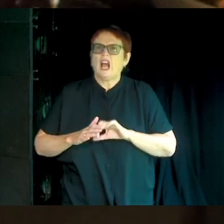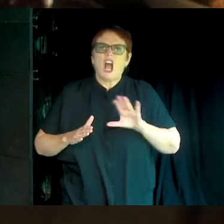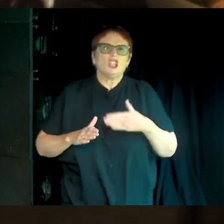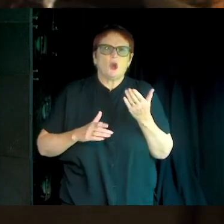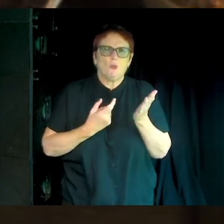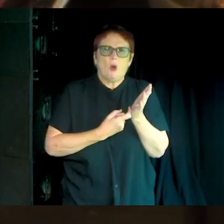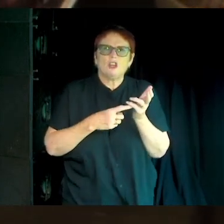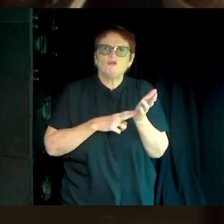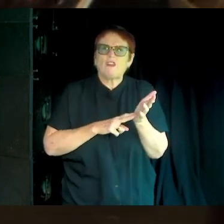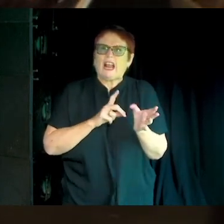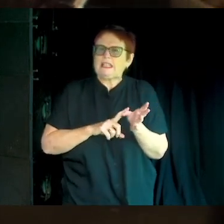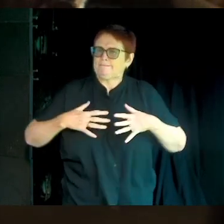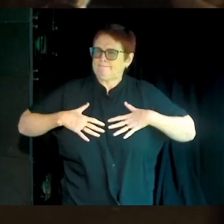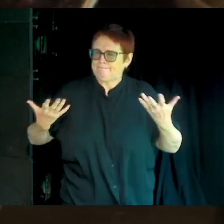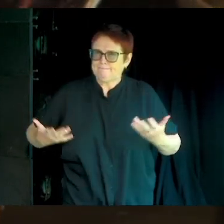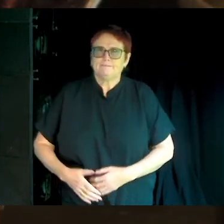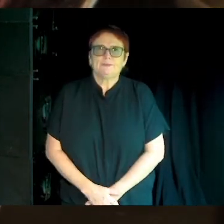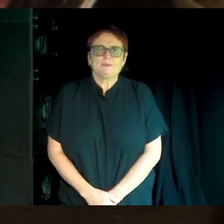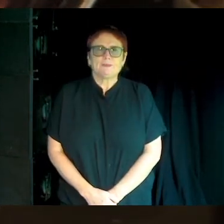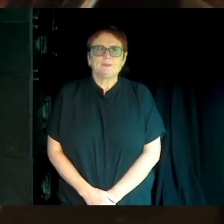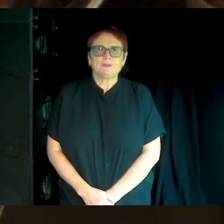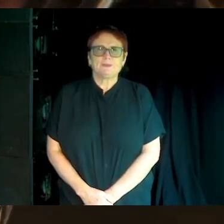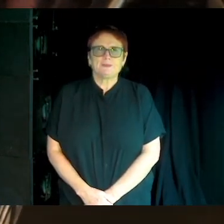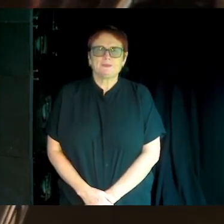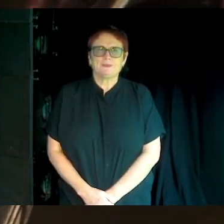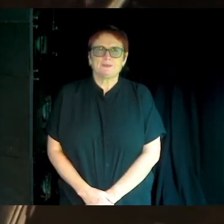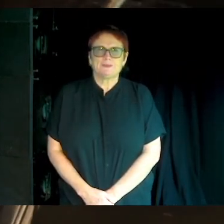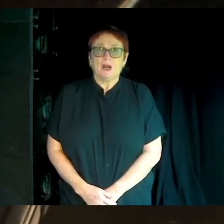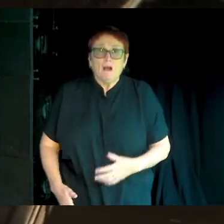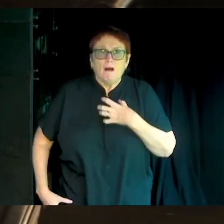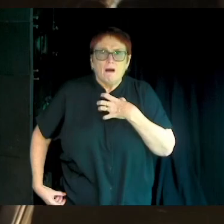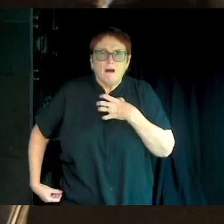yeah I think should be fine no all right oh my god cooking is dangerous